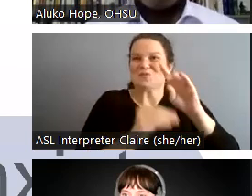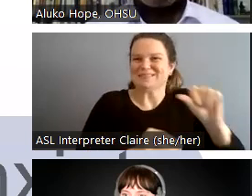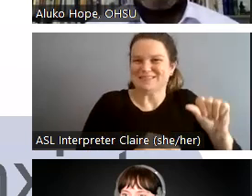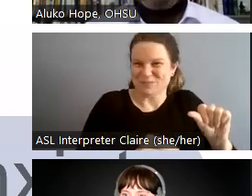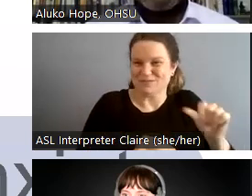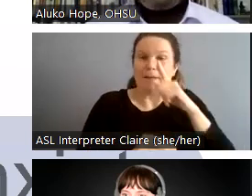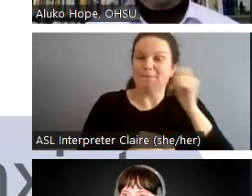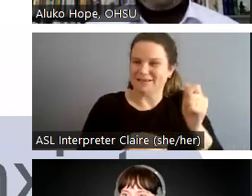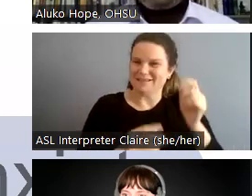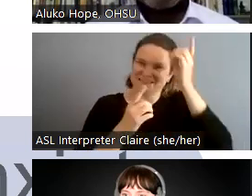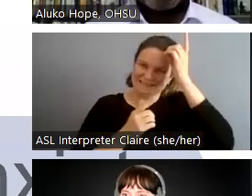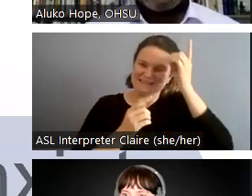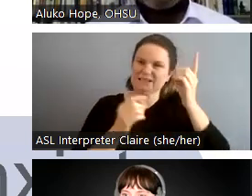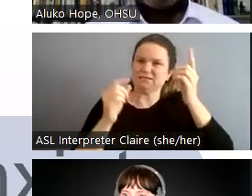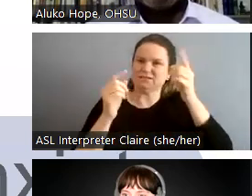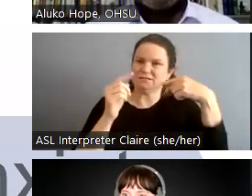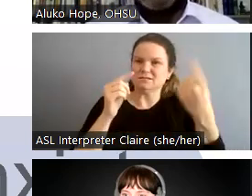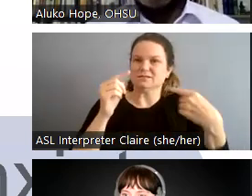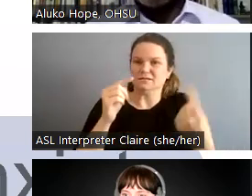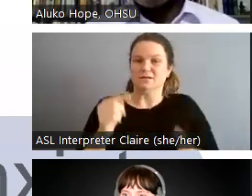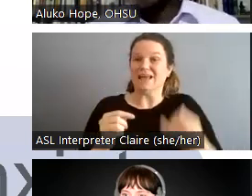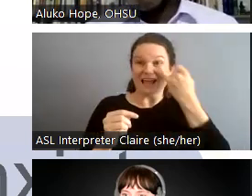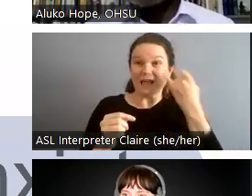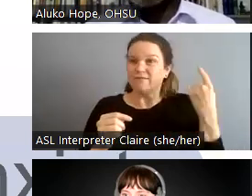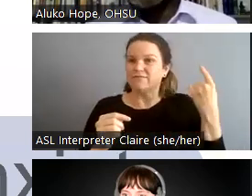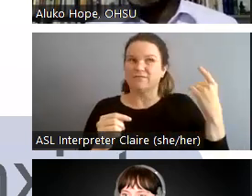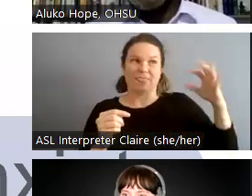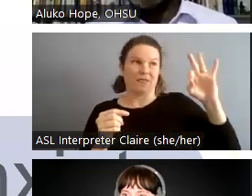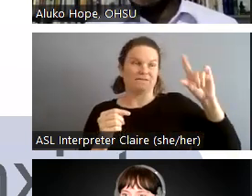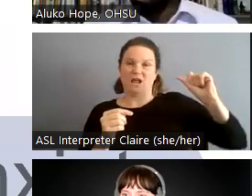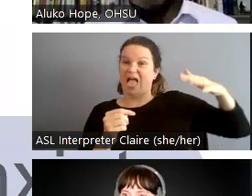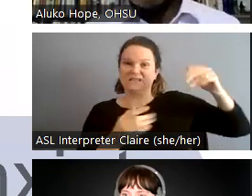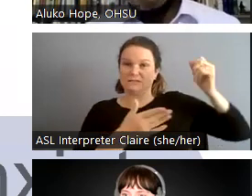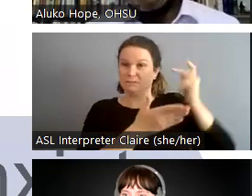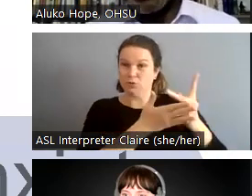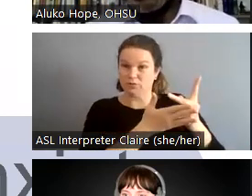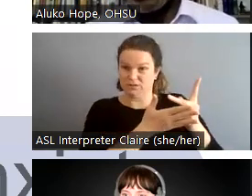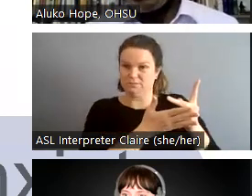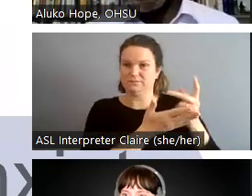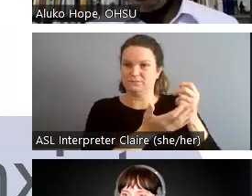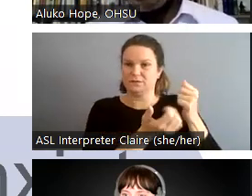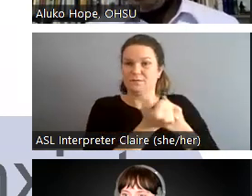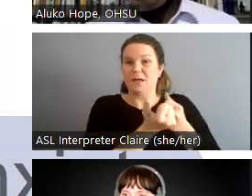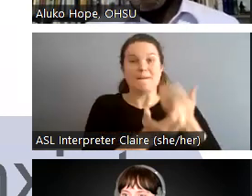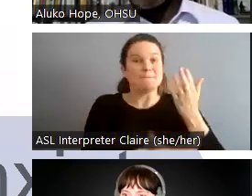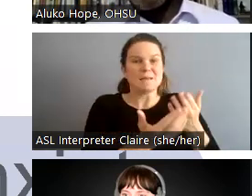medical treatments for this illness that's been FDA-approved, is it possible that she might be doing too many